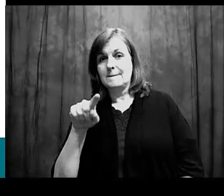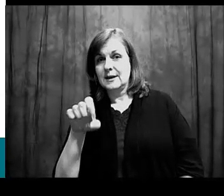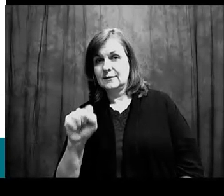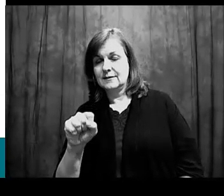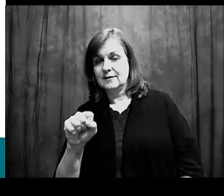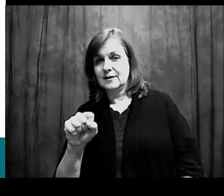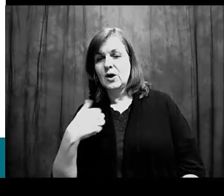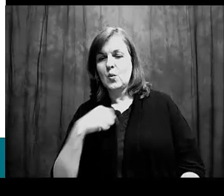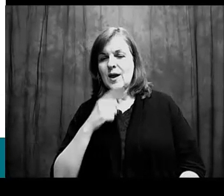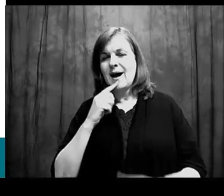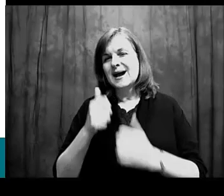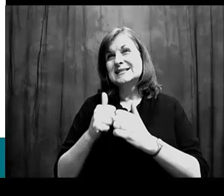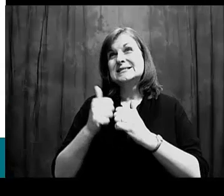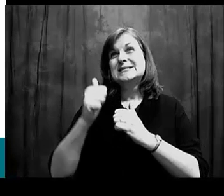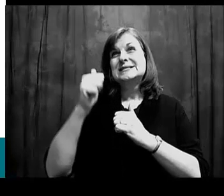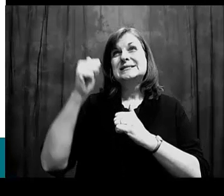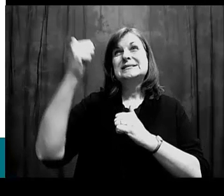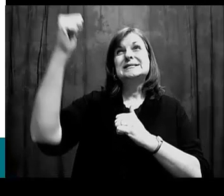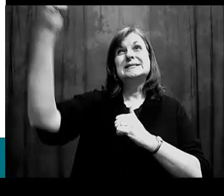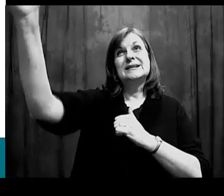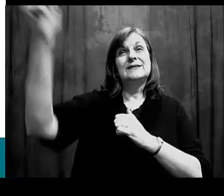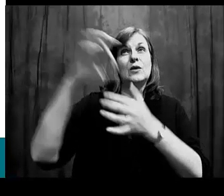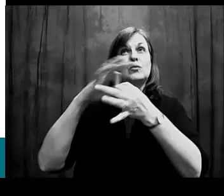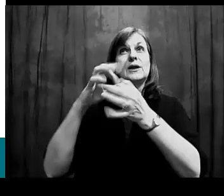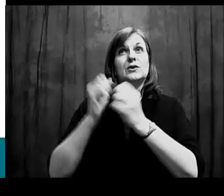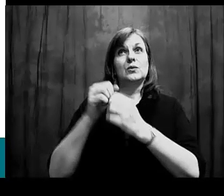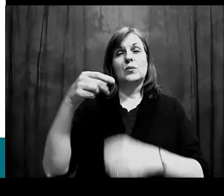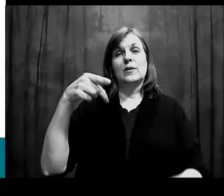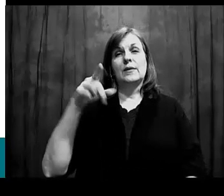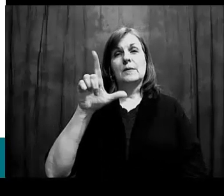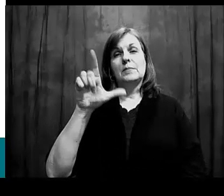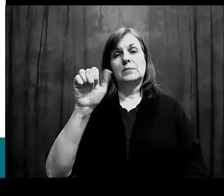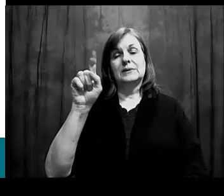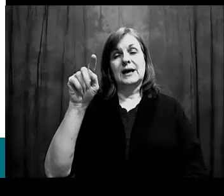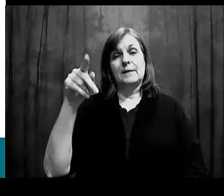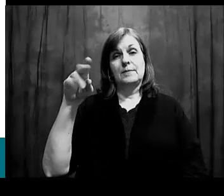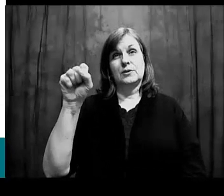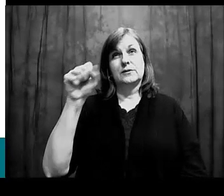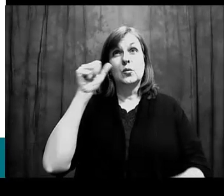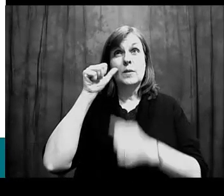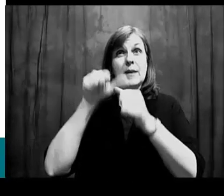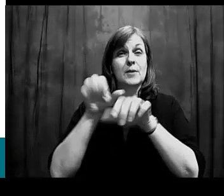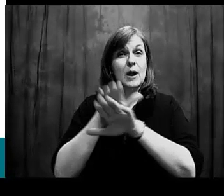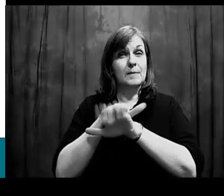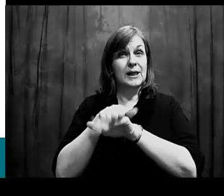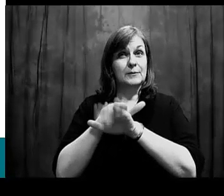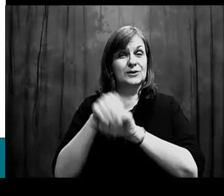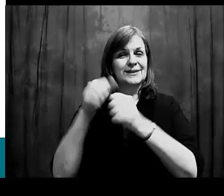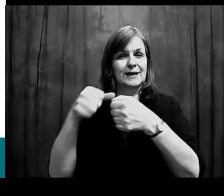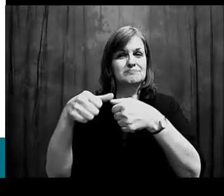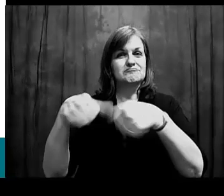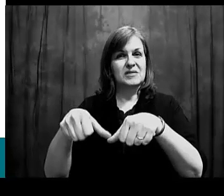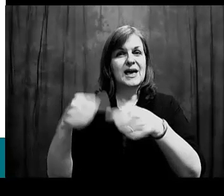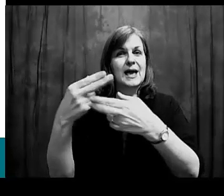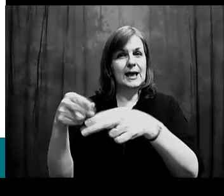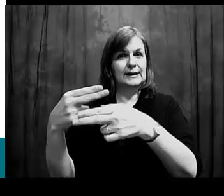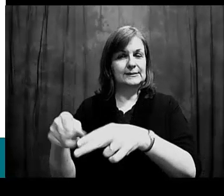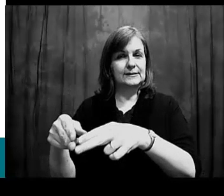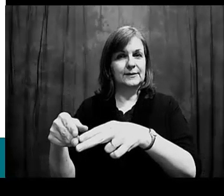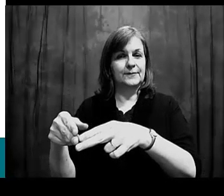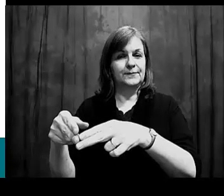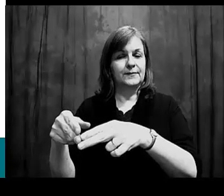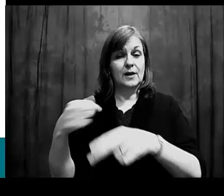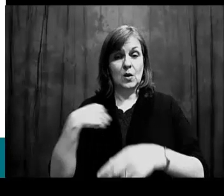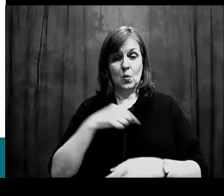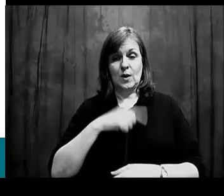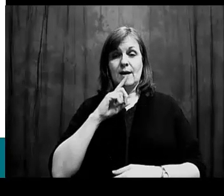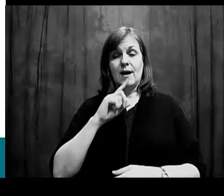but we're very distantly related to the platypus -- remember the platypus is still an egg layer so being a placental mammal as